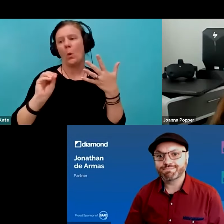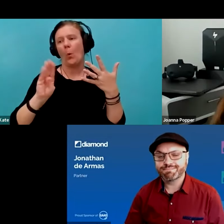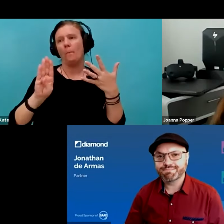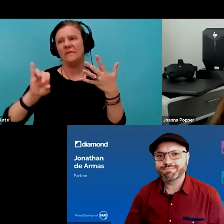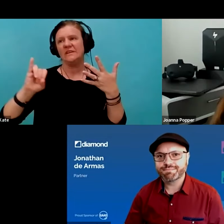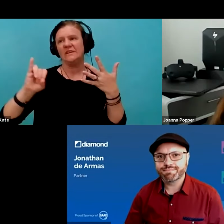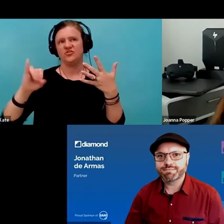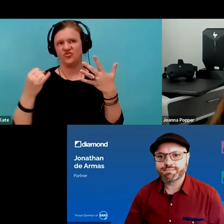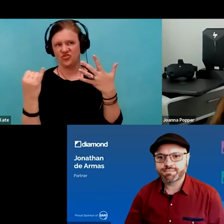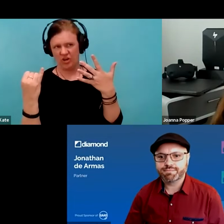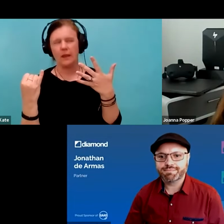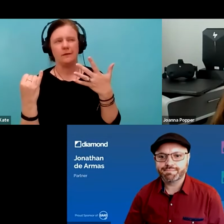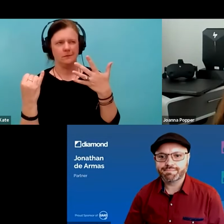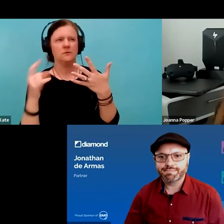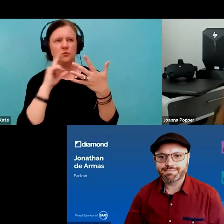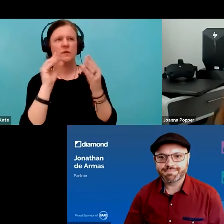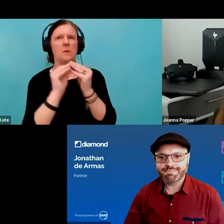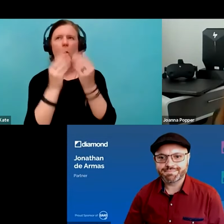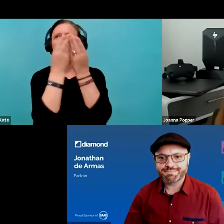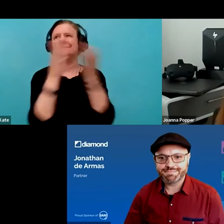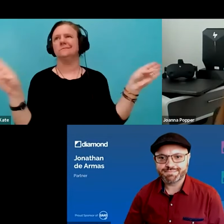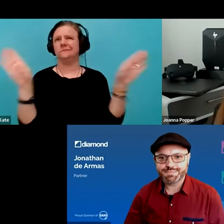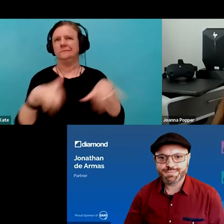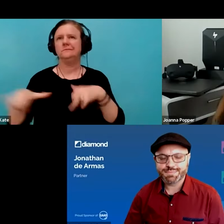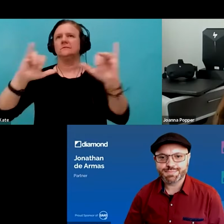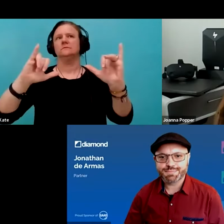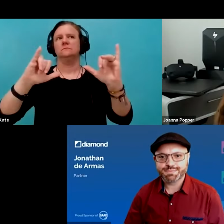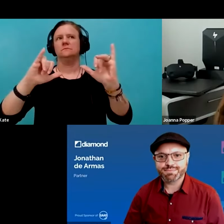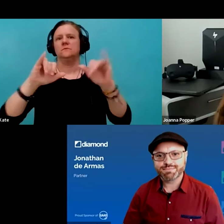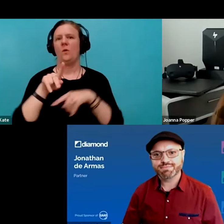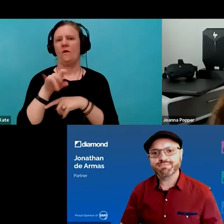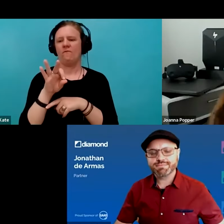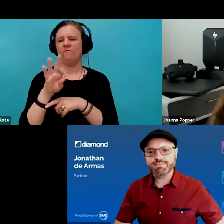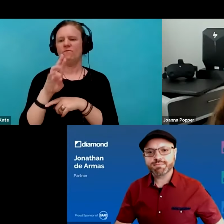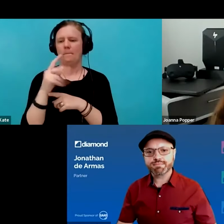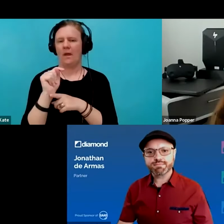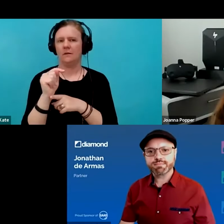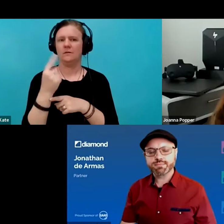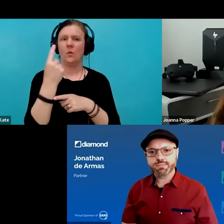sequences which are much more like universal format. The, the only downside of the ObJ sequences is that they are